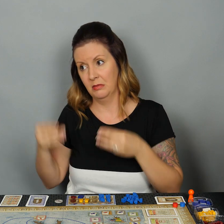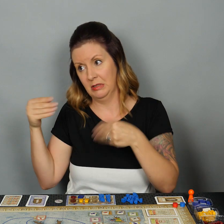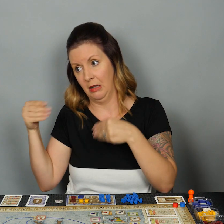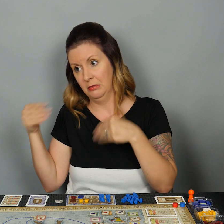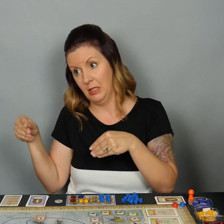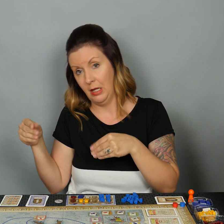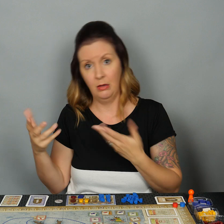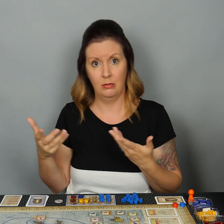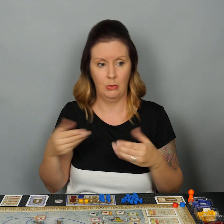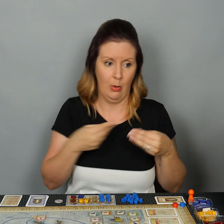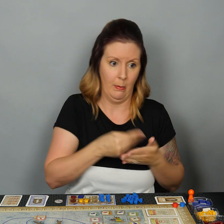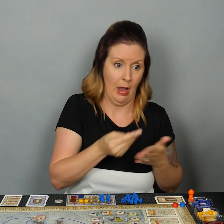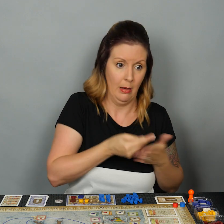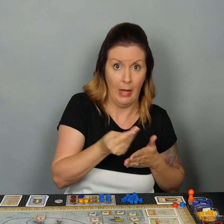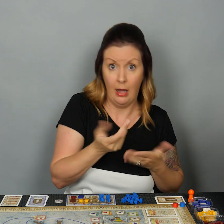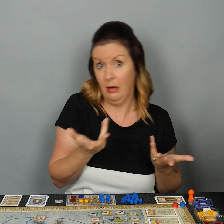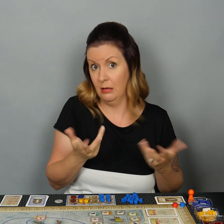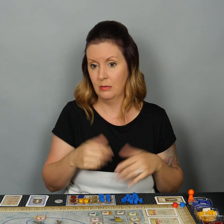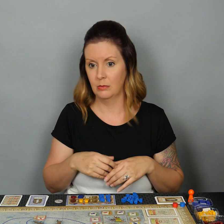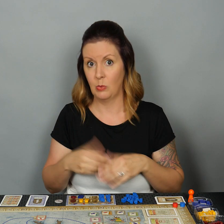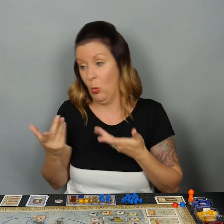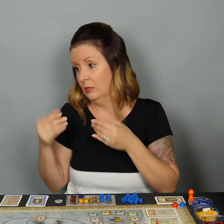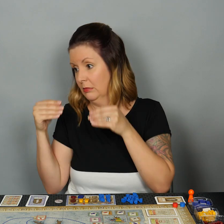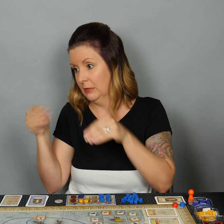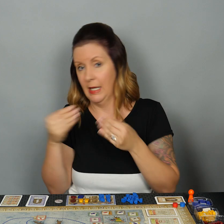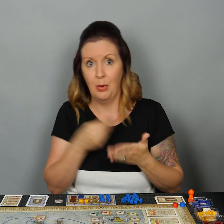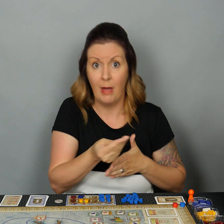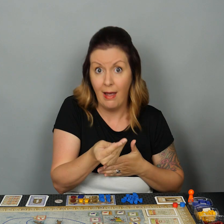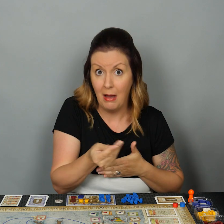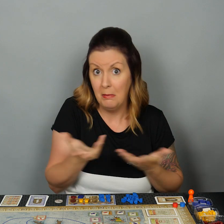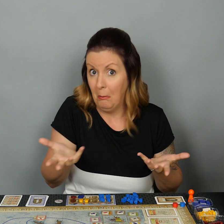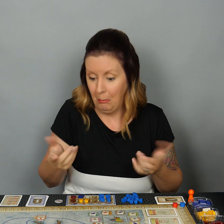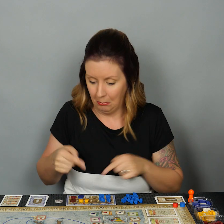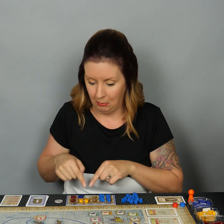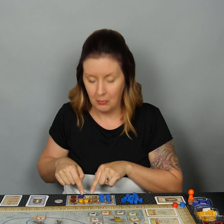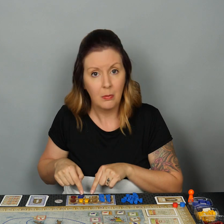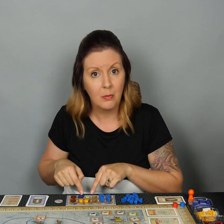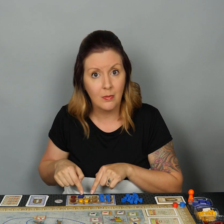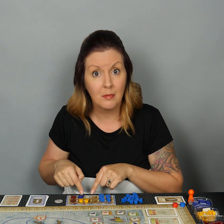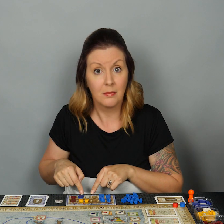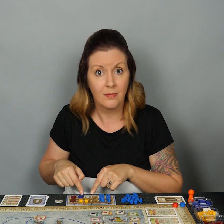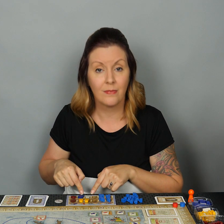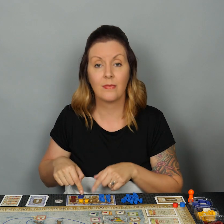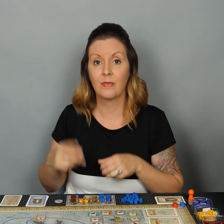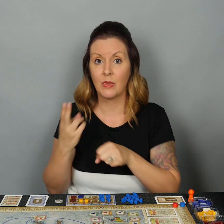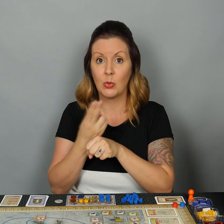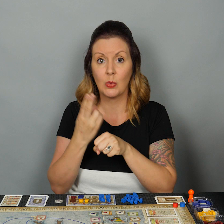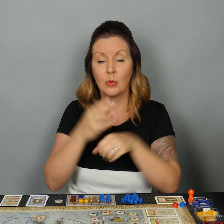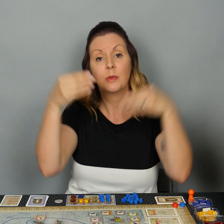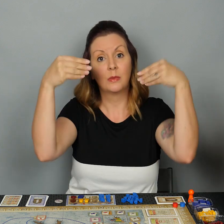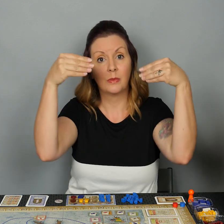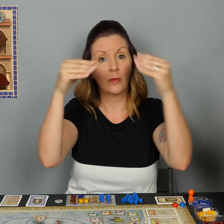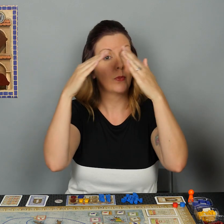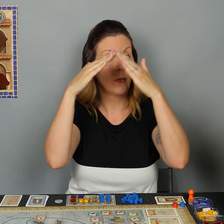You could sell/sell, or buy/buy, or sell/buy.